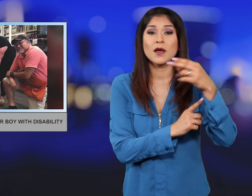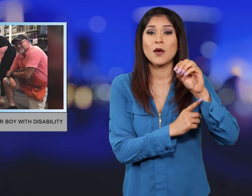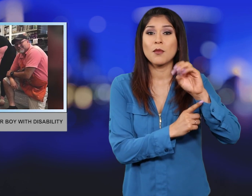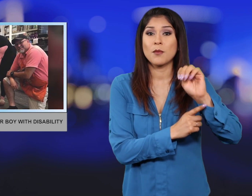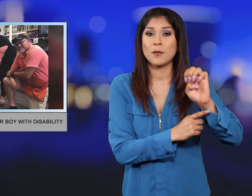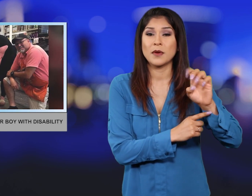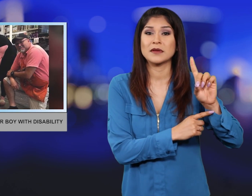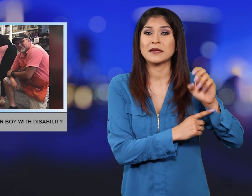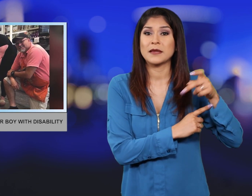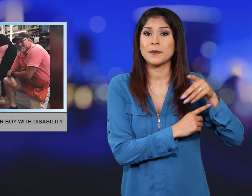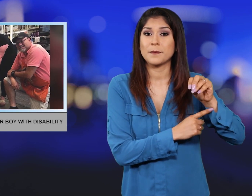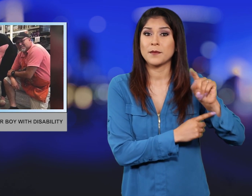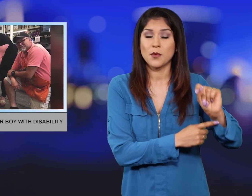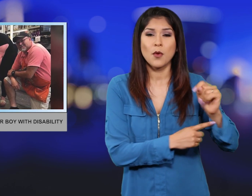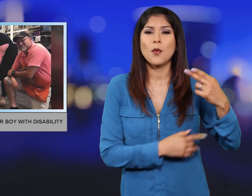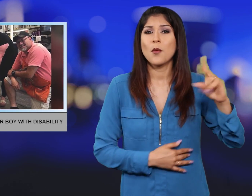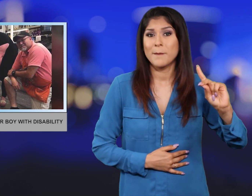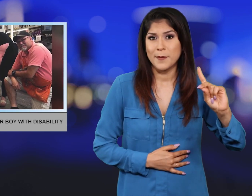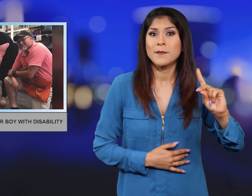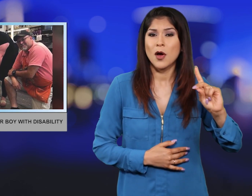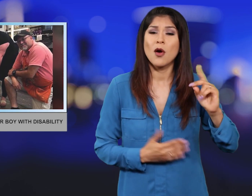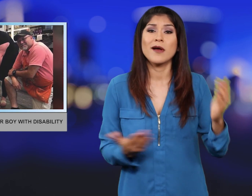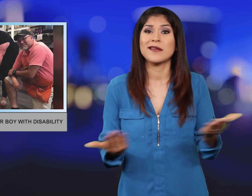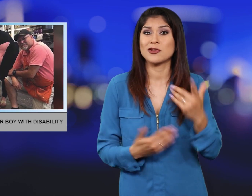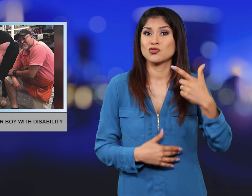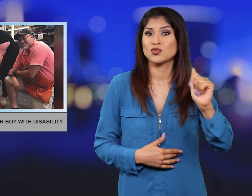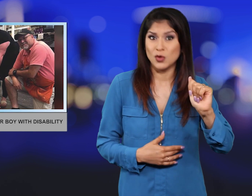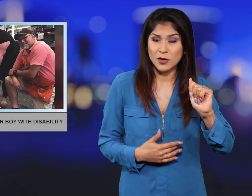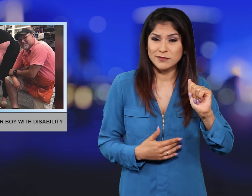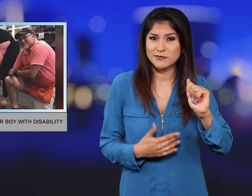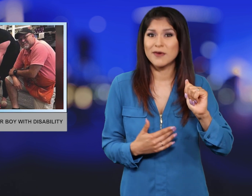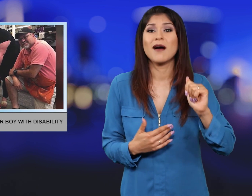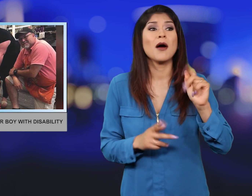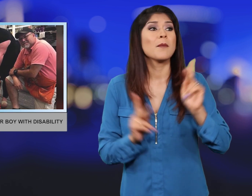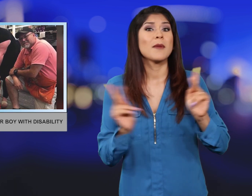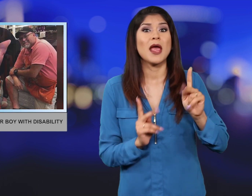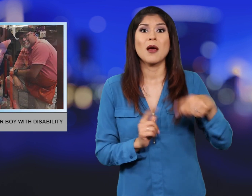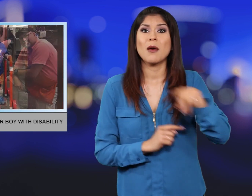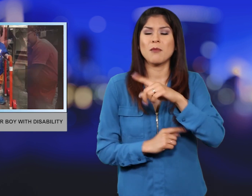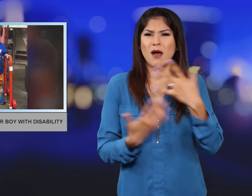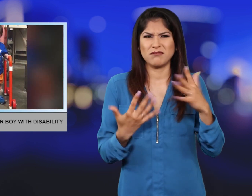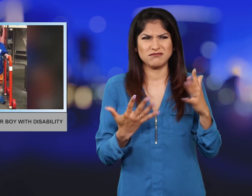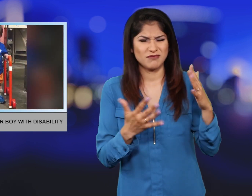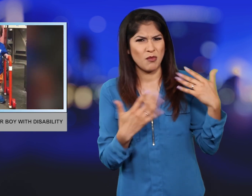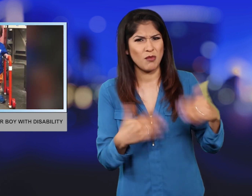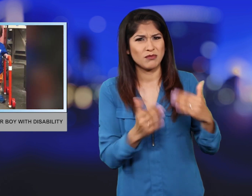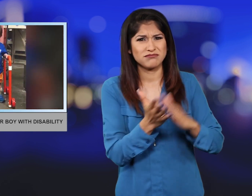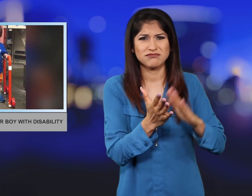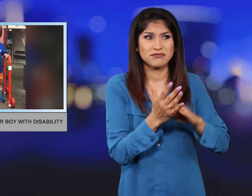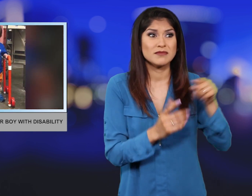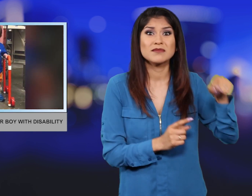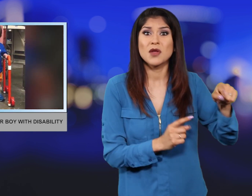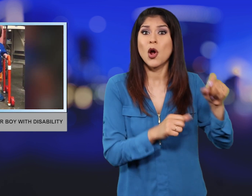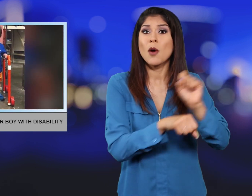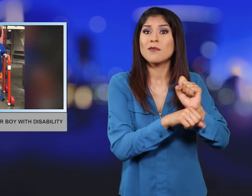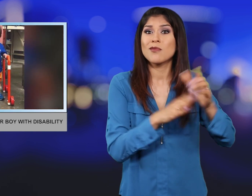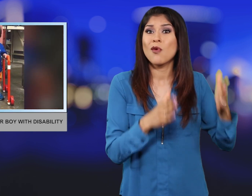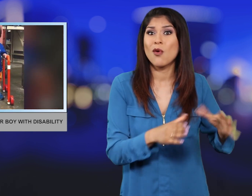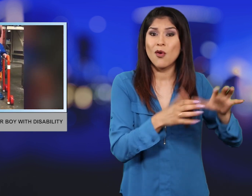Employees at a Georgia Home Depot are being praised for helping out a two-year-old boy